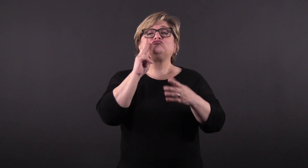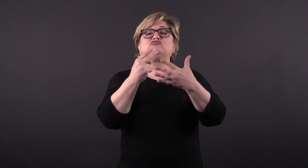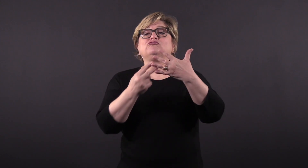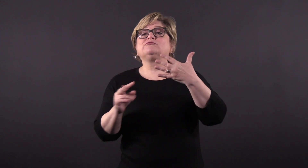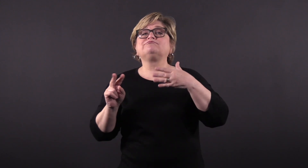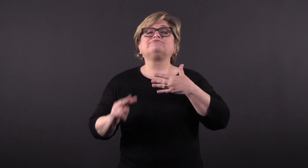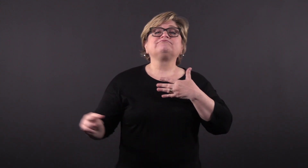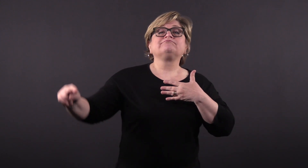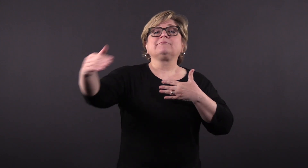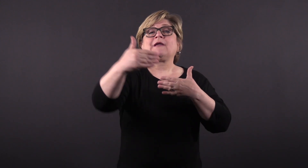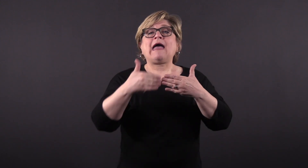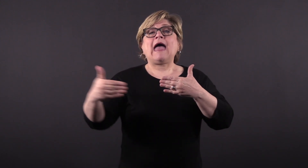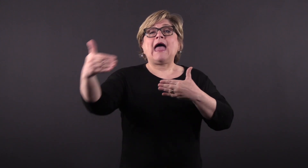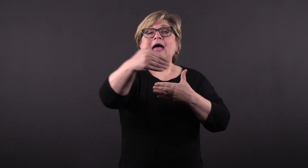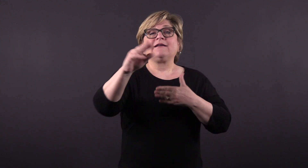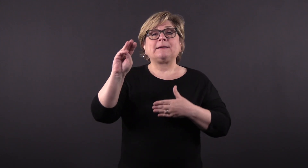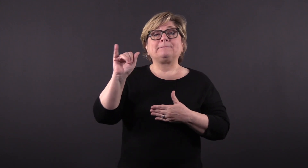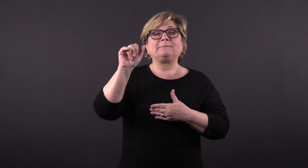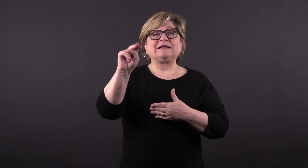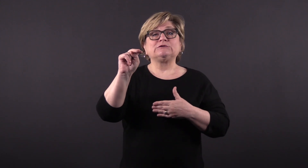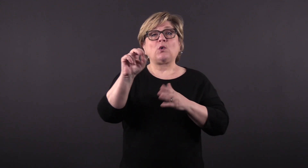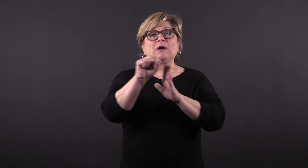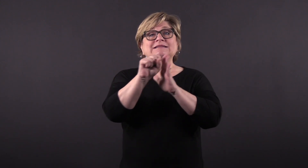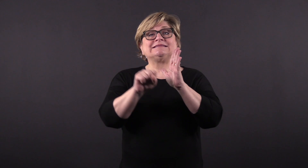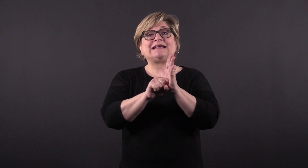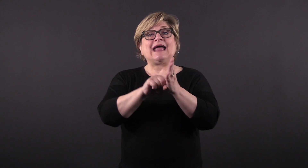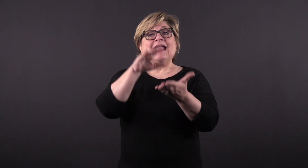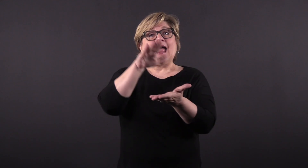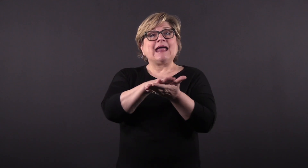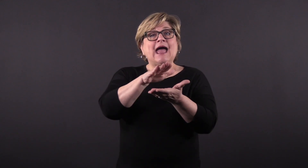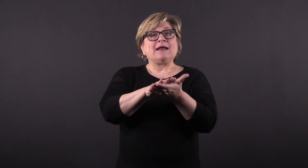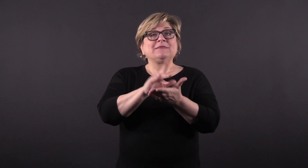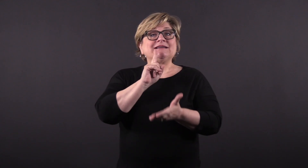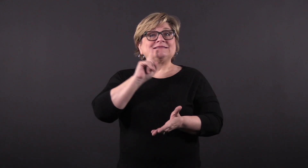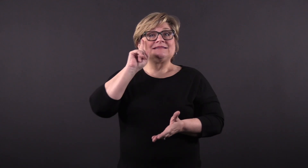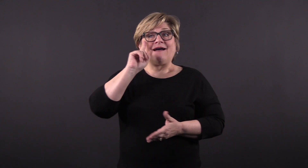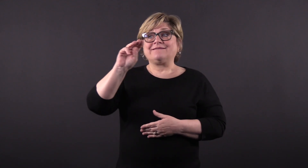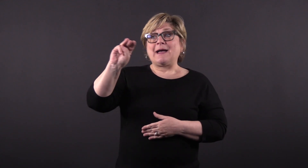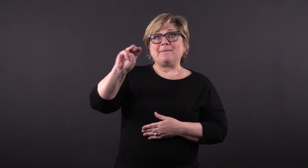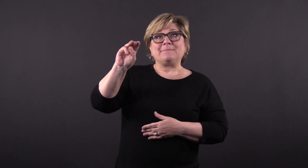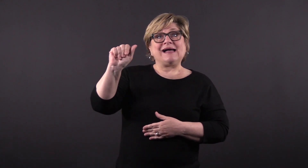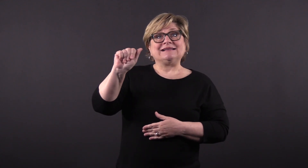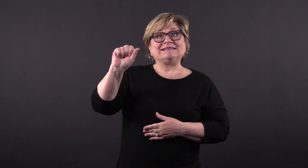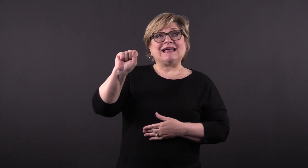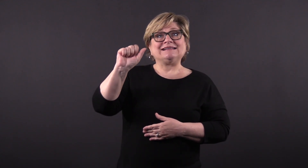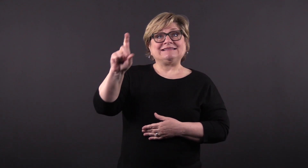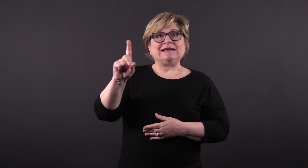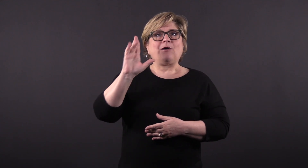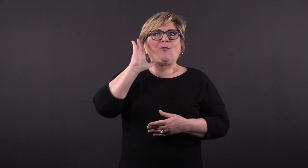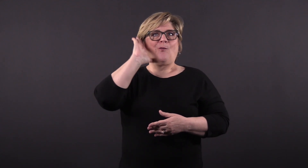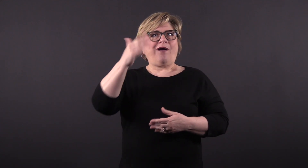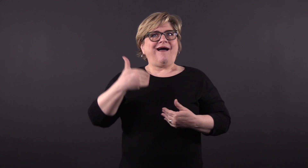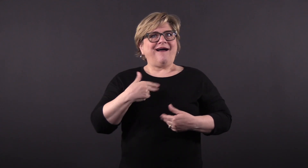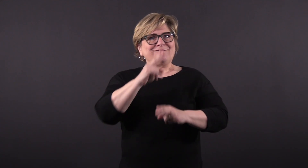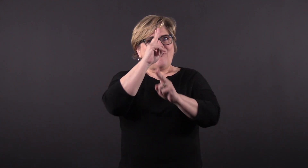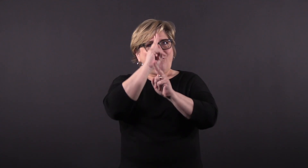Looking ahead, the Minnesota State Academy for the Deaf (MSAD) will have the honor